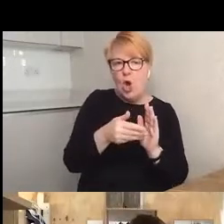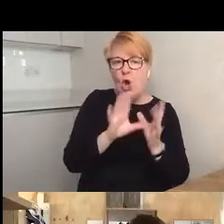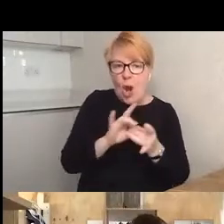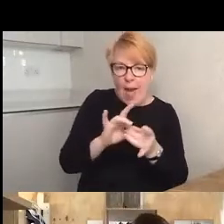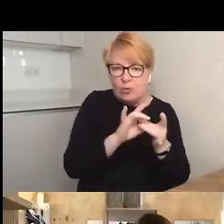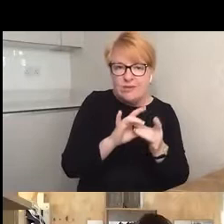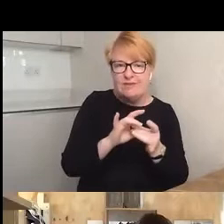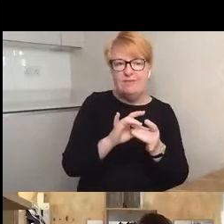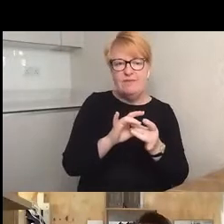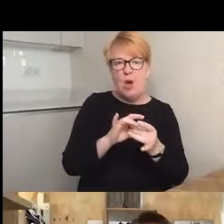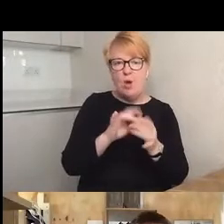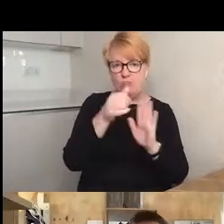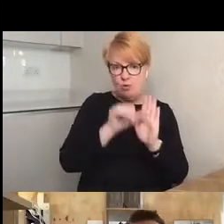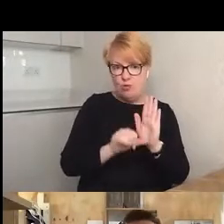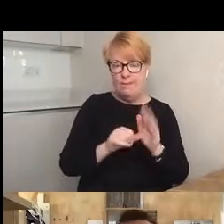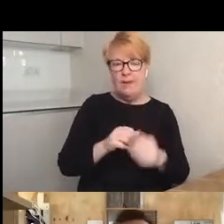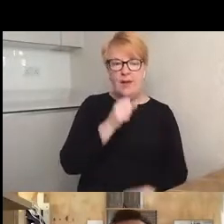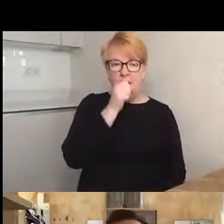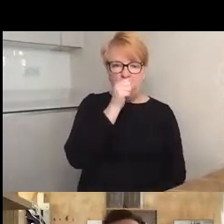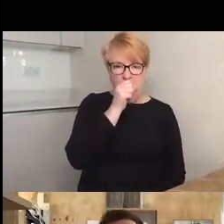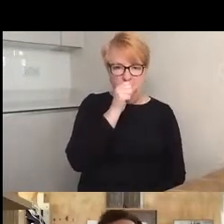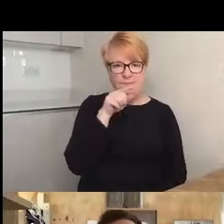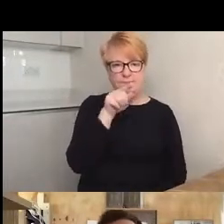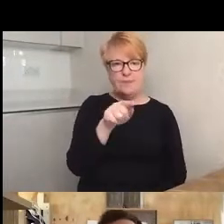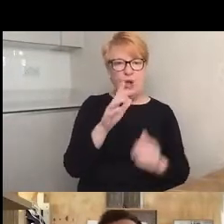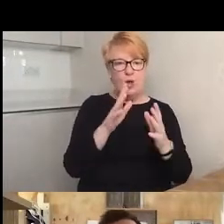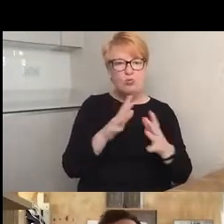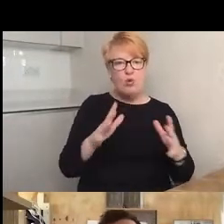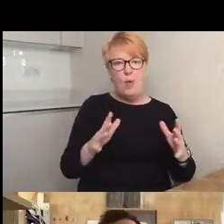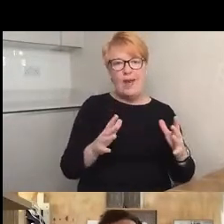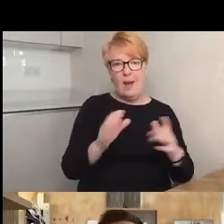is a project called ‘The Ground Project’, which was started a few years